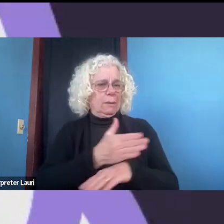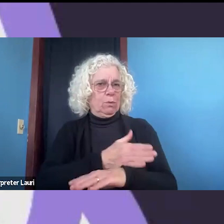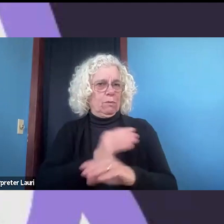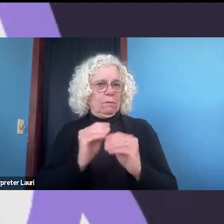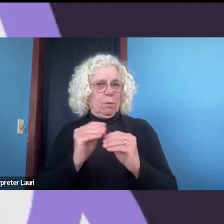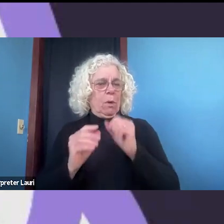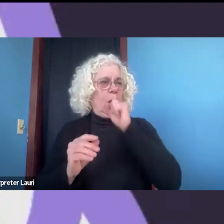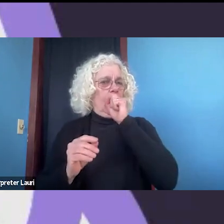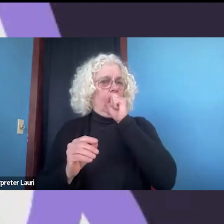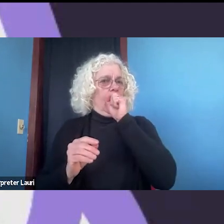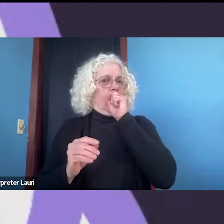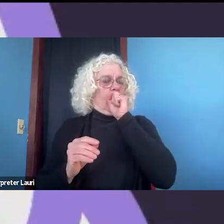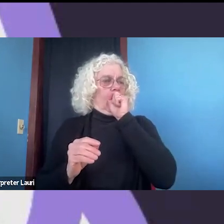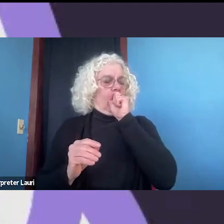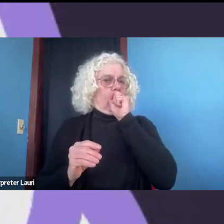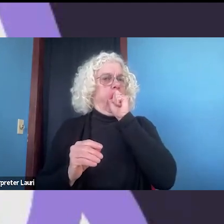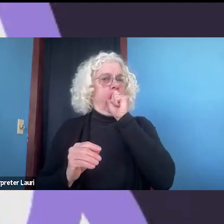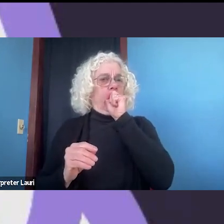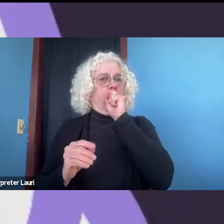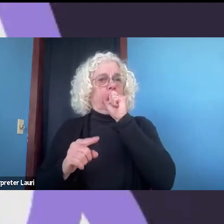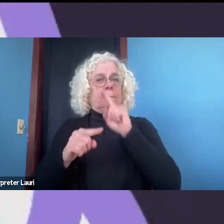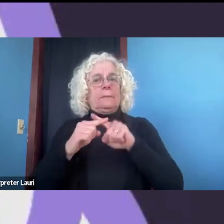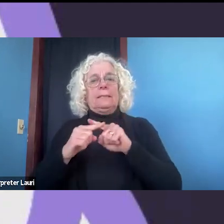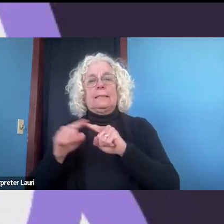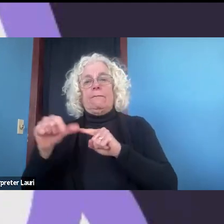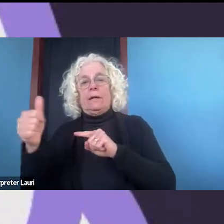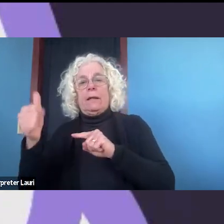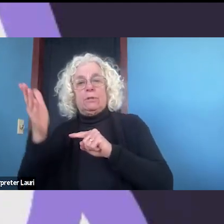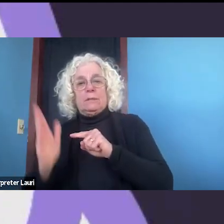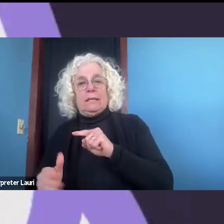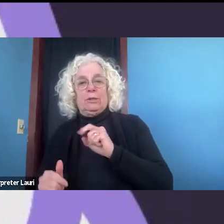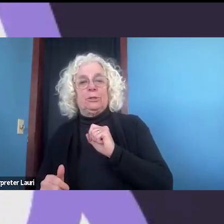We also have a guest speaker today, Ariel Shelton, the co executive director